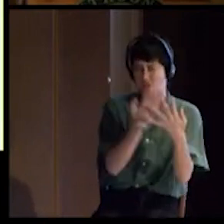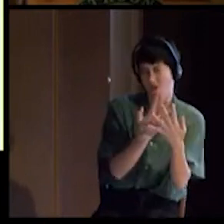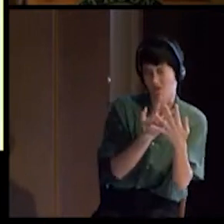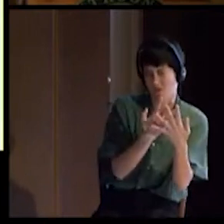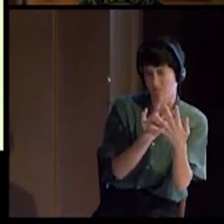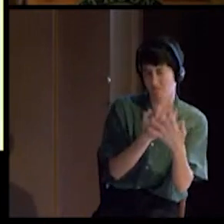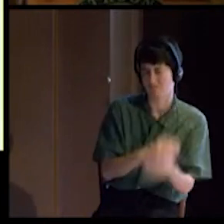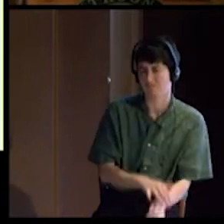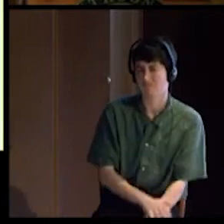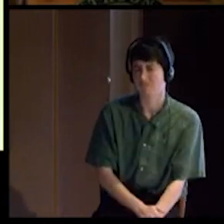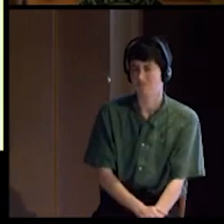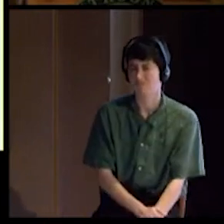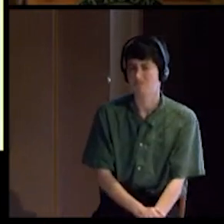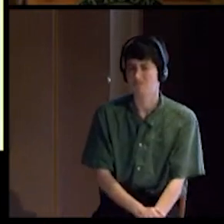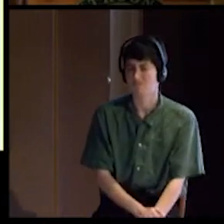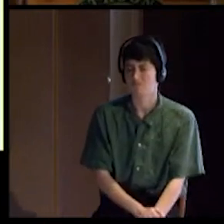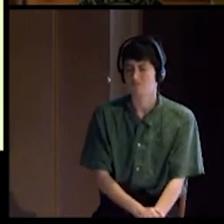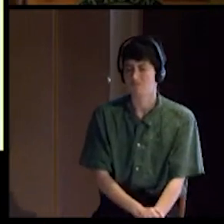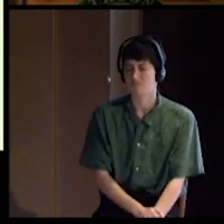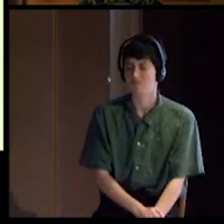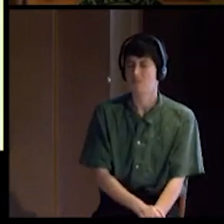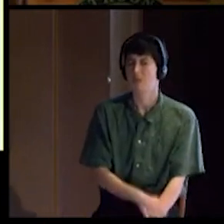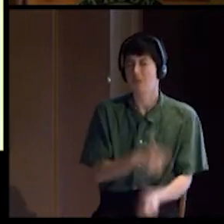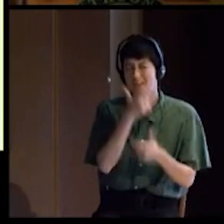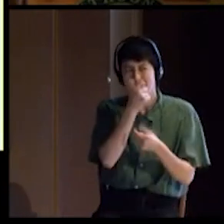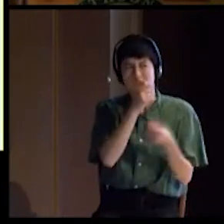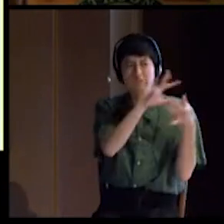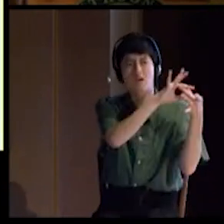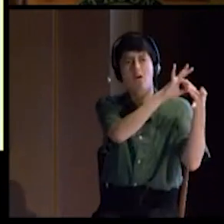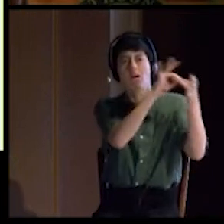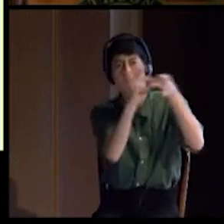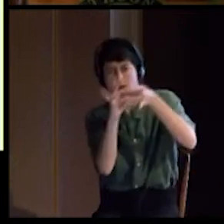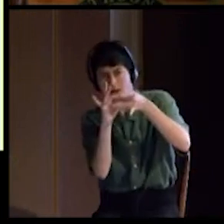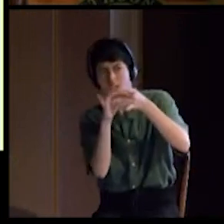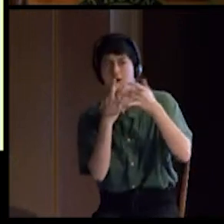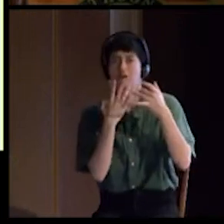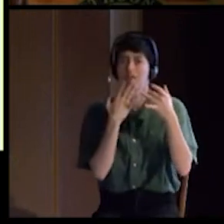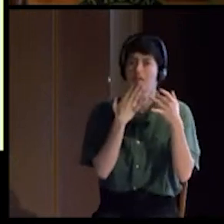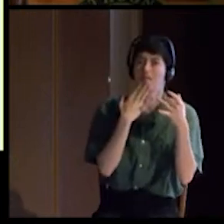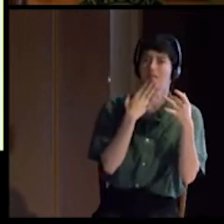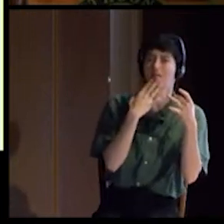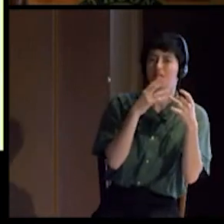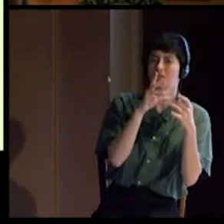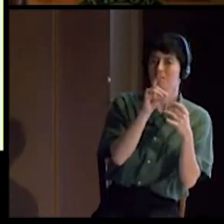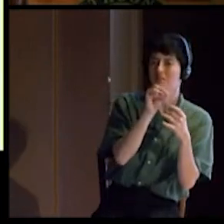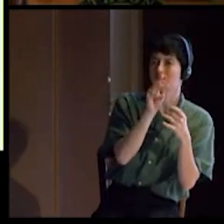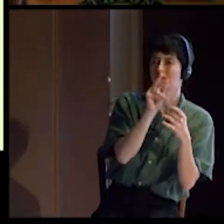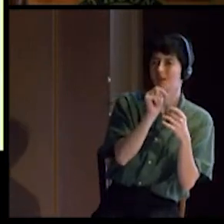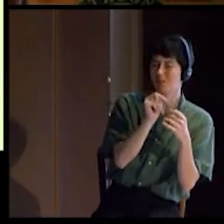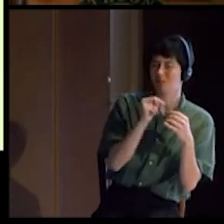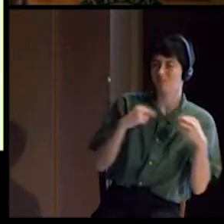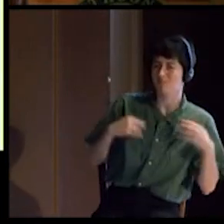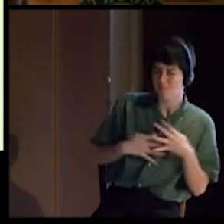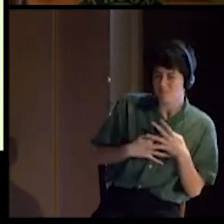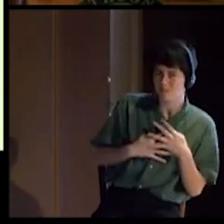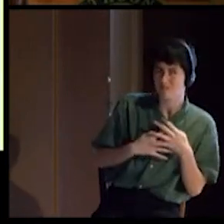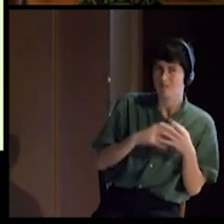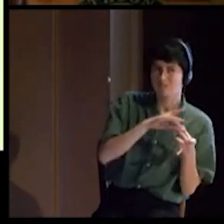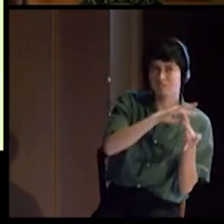and the cold environment of the mountains. What we did find was that pennaceous color was not related to cold environment.